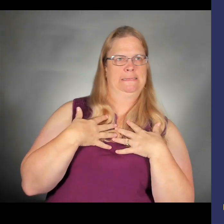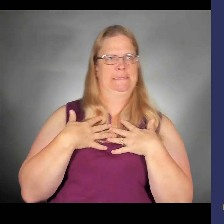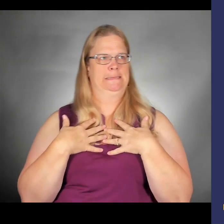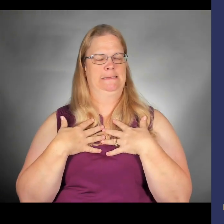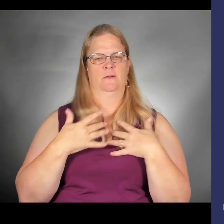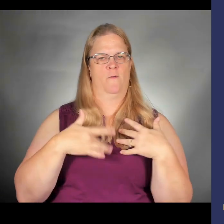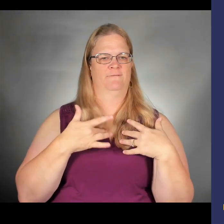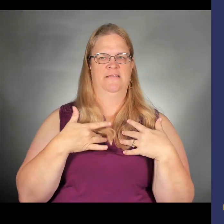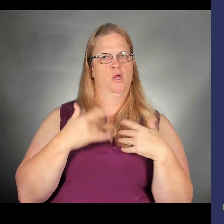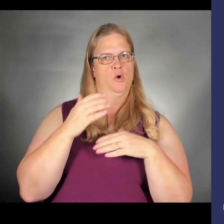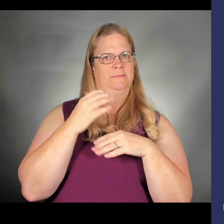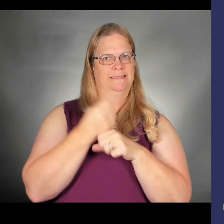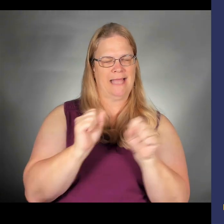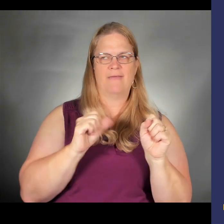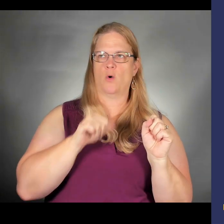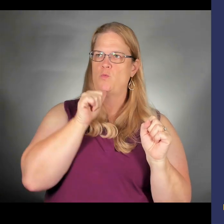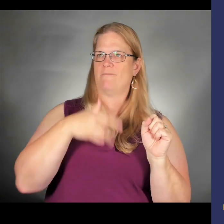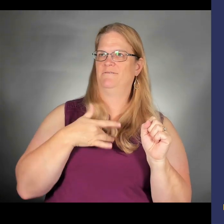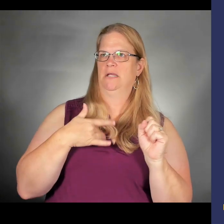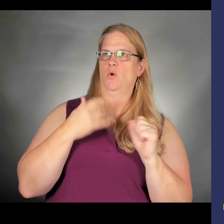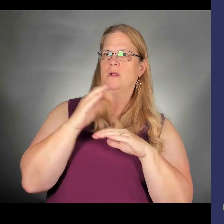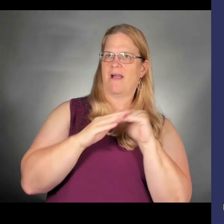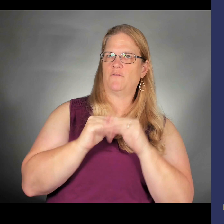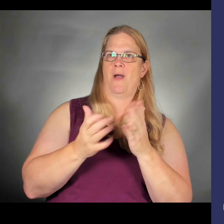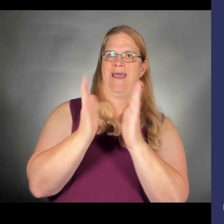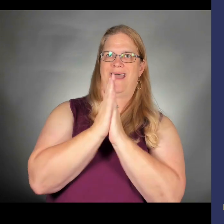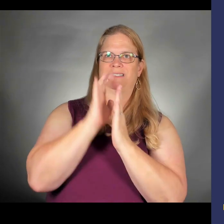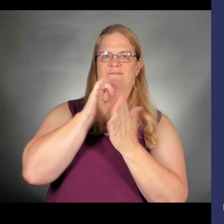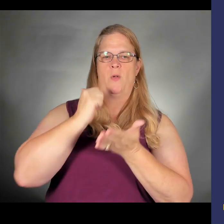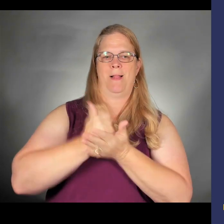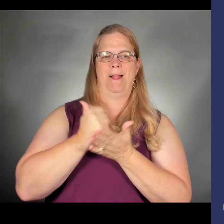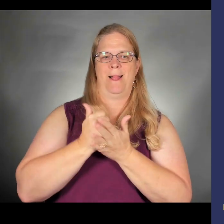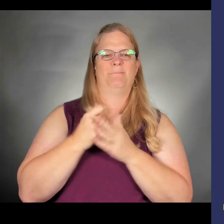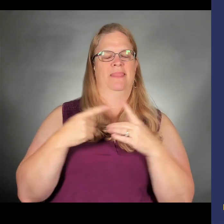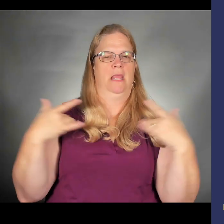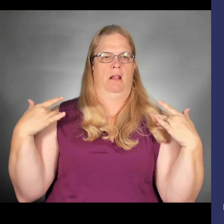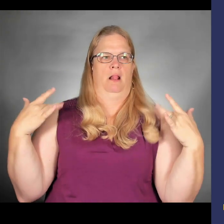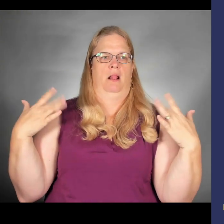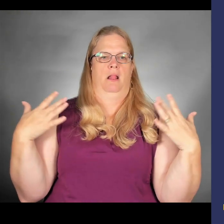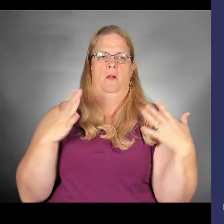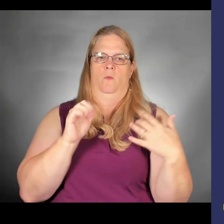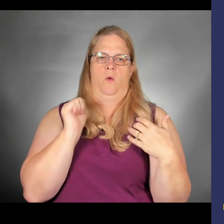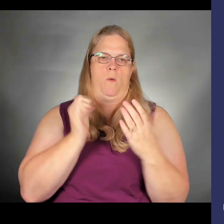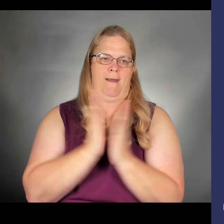Many people hesitate or don't feel safe, or perhaps don't feel comfortable asking for help and